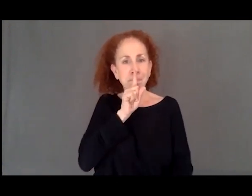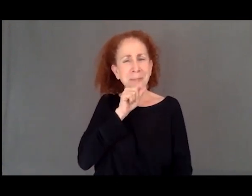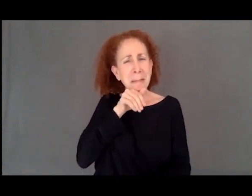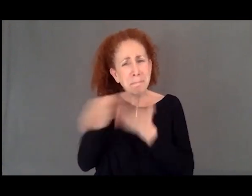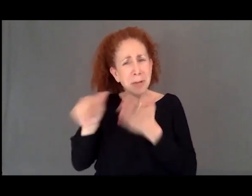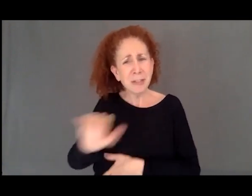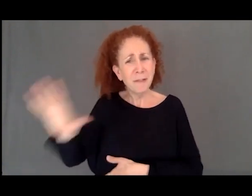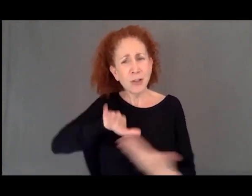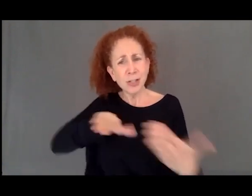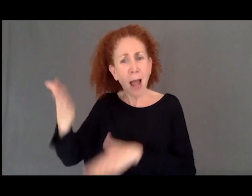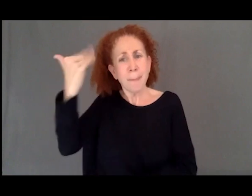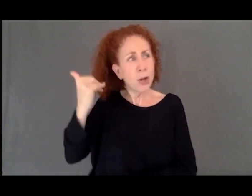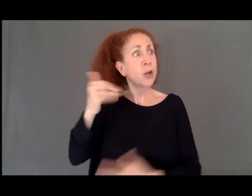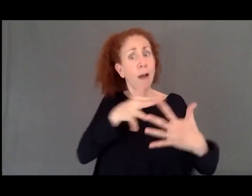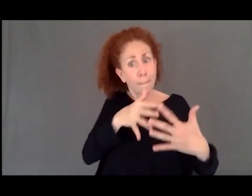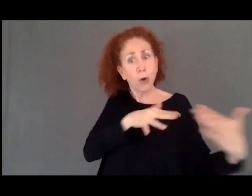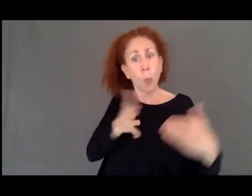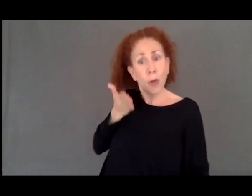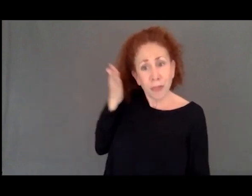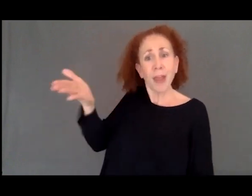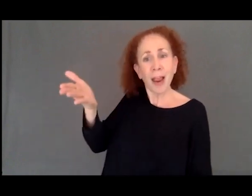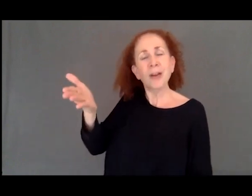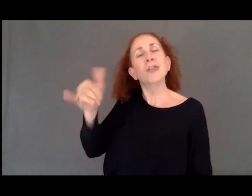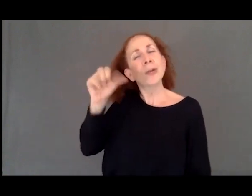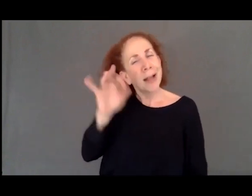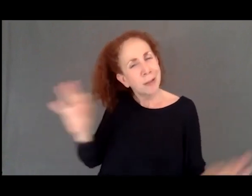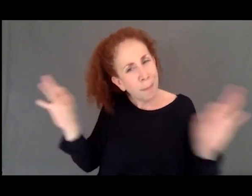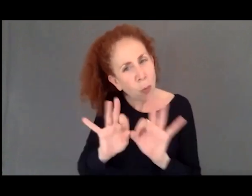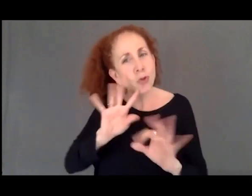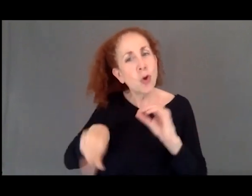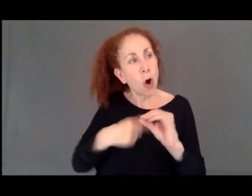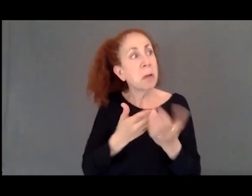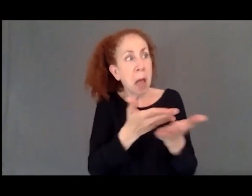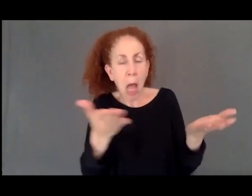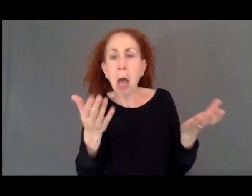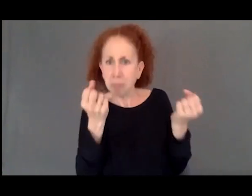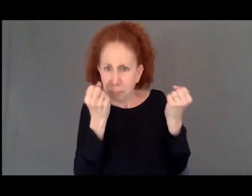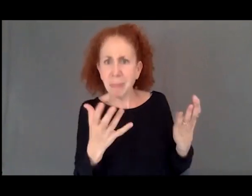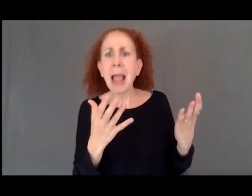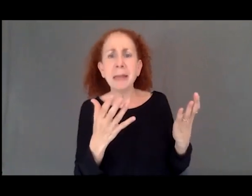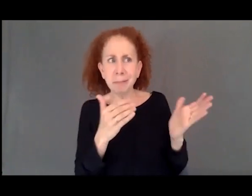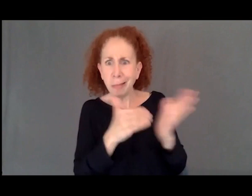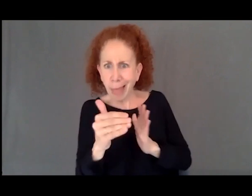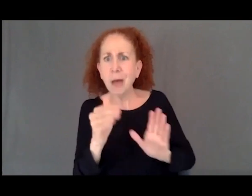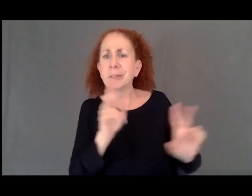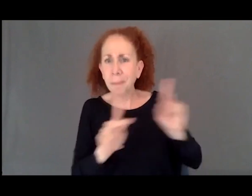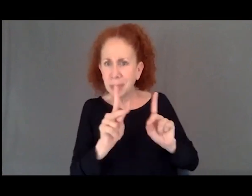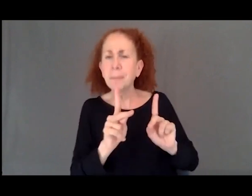have died as a result of American wars in Asia. And so yes, it's important to talk about dozens and hundreds and thousands of incidents of anti-Asian violence